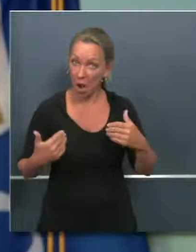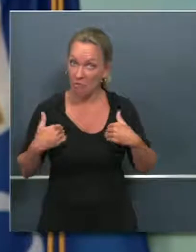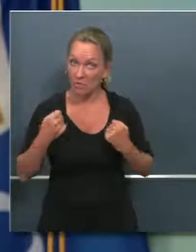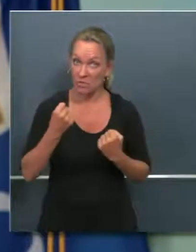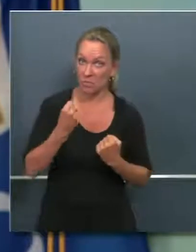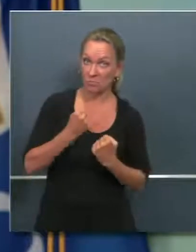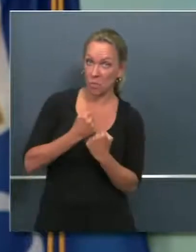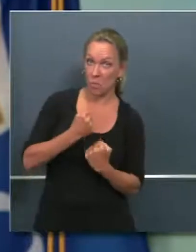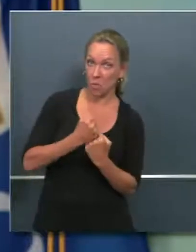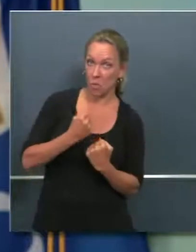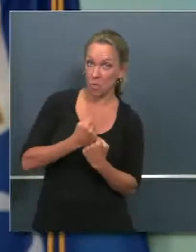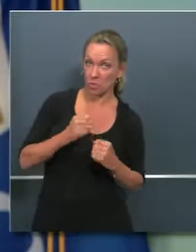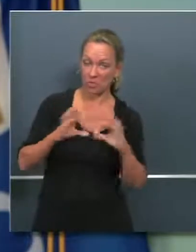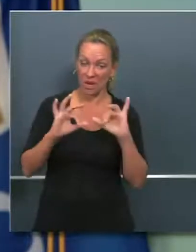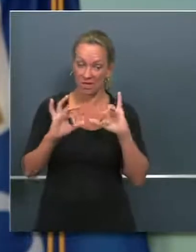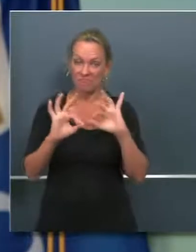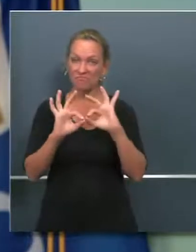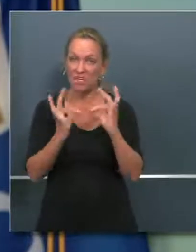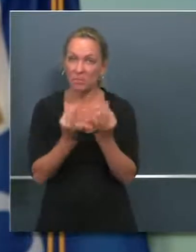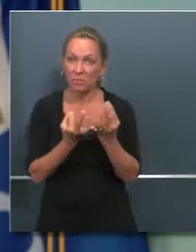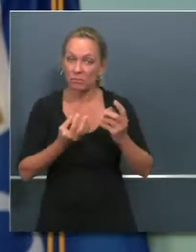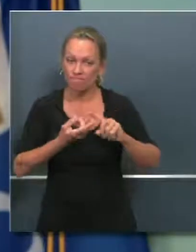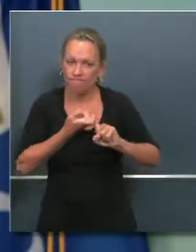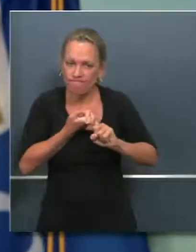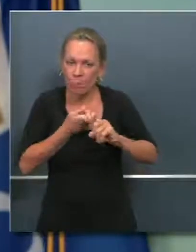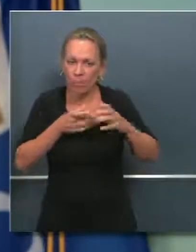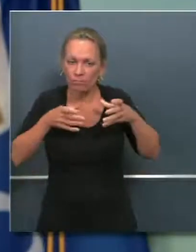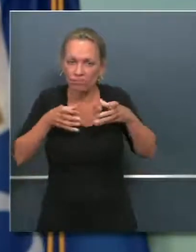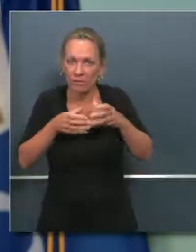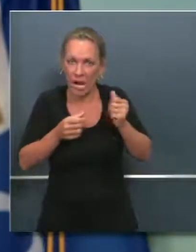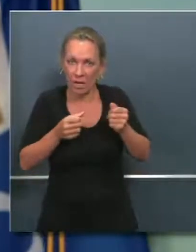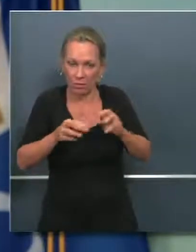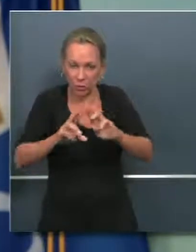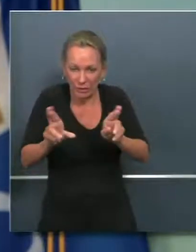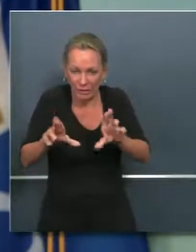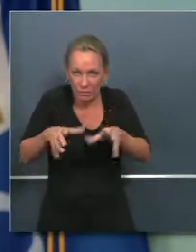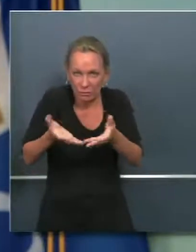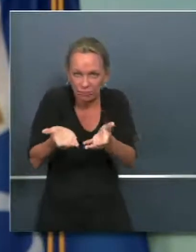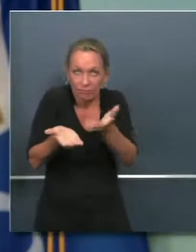screening and move people as quickly as we can but as safely and more importantly responsibly